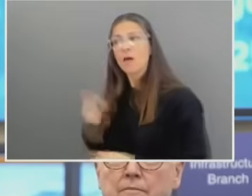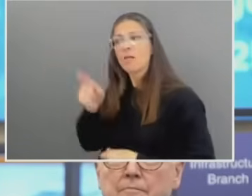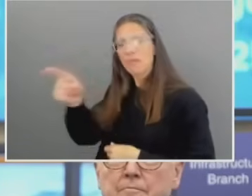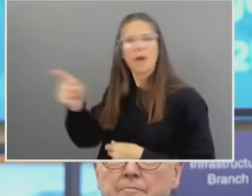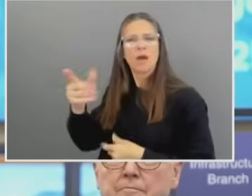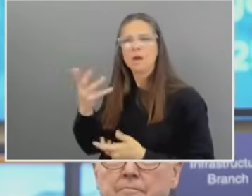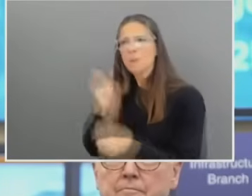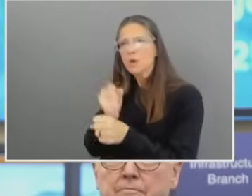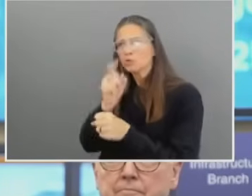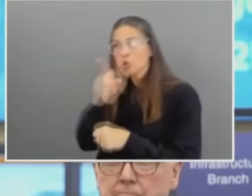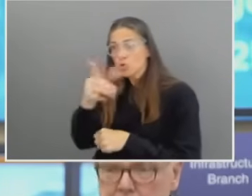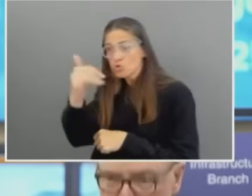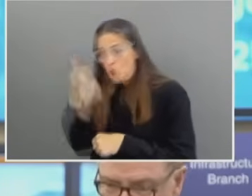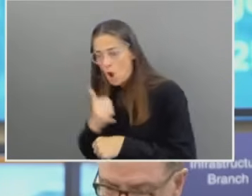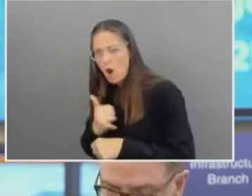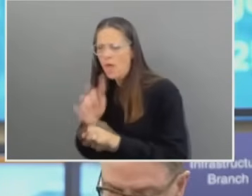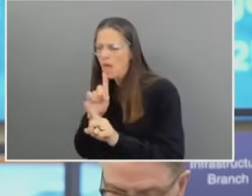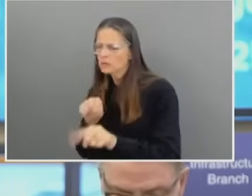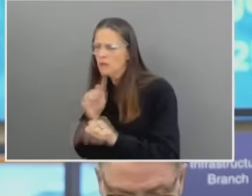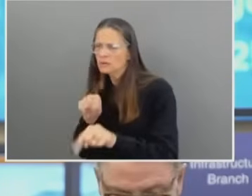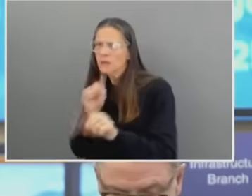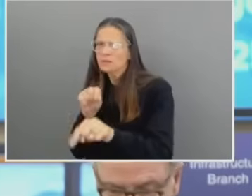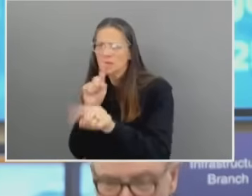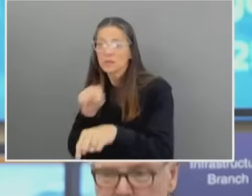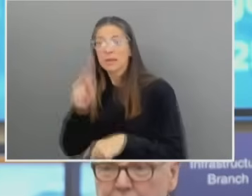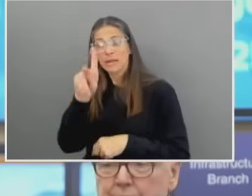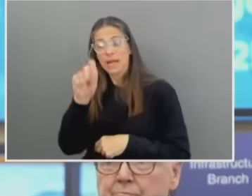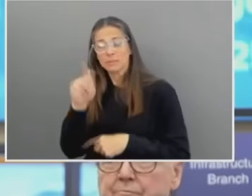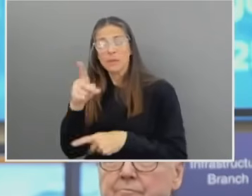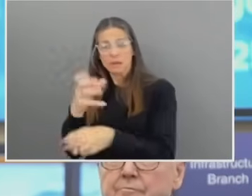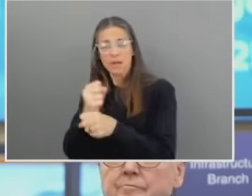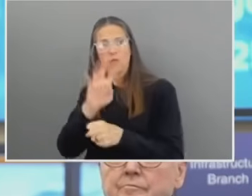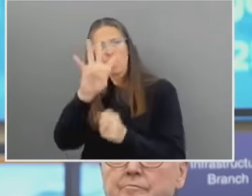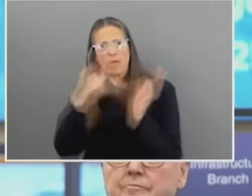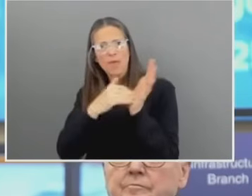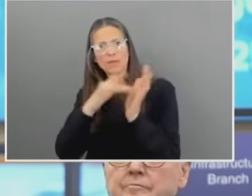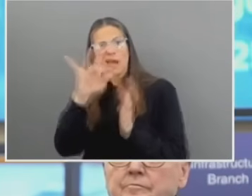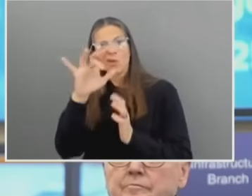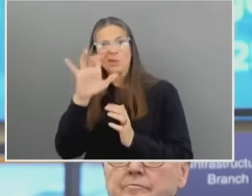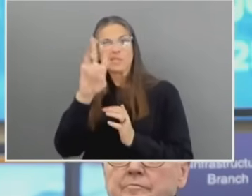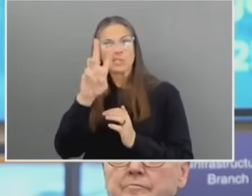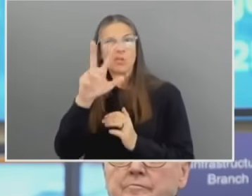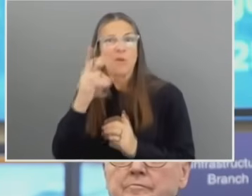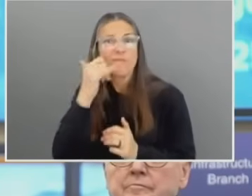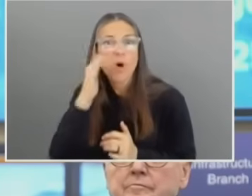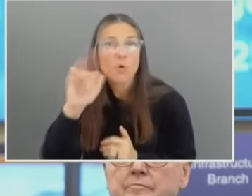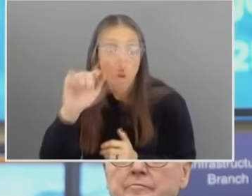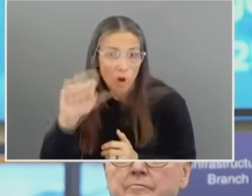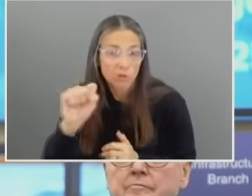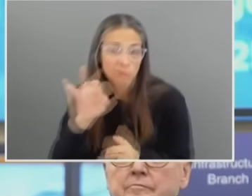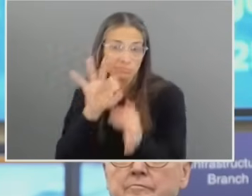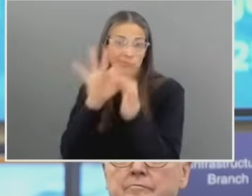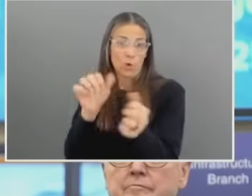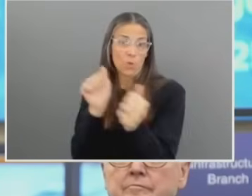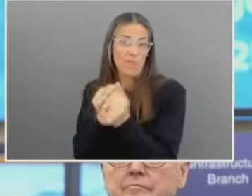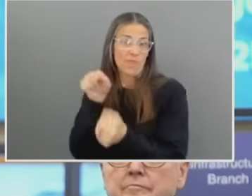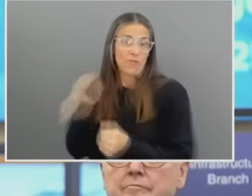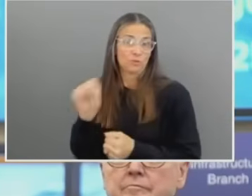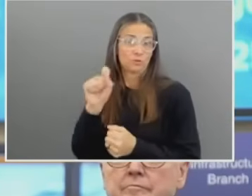OUR TELECOMMUNICATORS ARE WORKING AROUND THE CLOCK, ENSURING THAT NO CALL GOES UNANSWERED DURING THIS STORM.